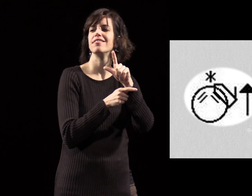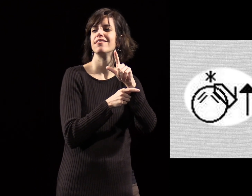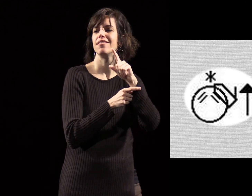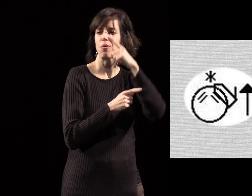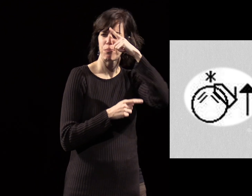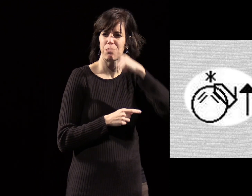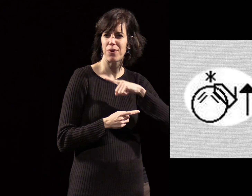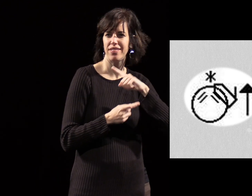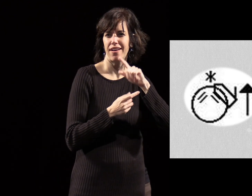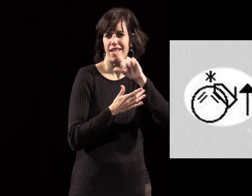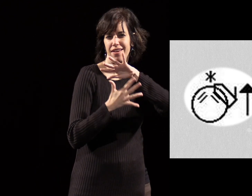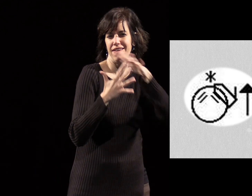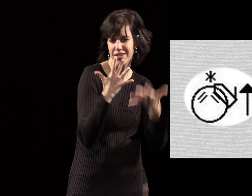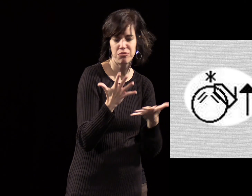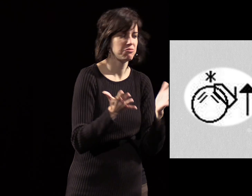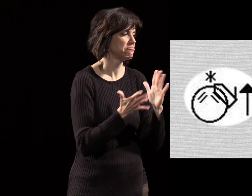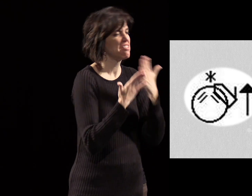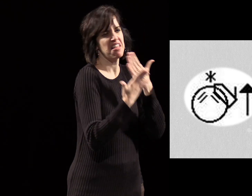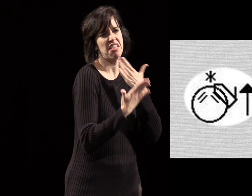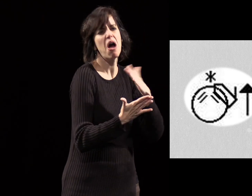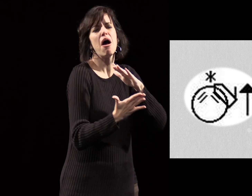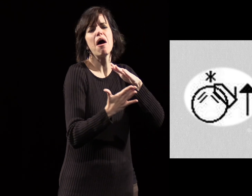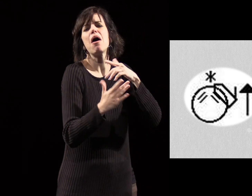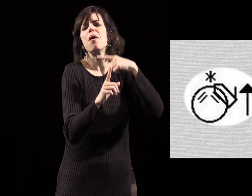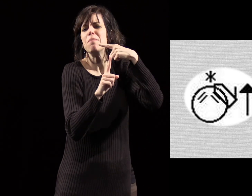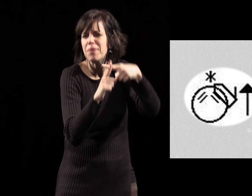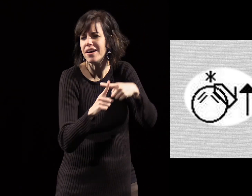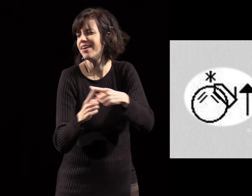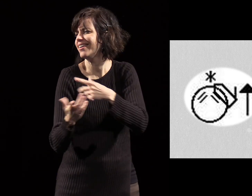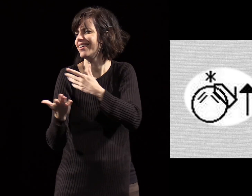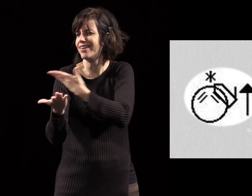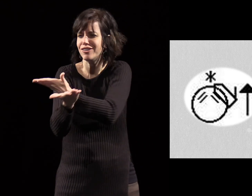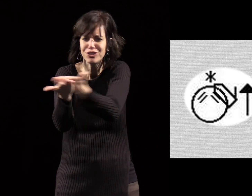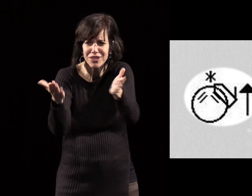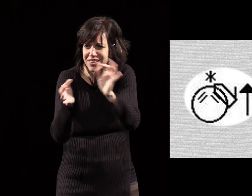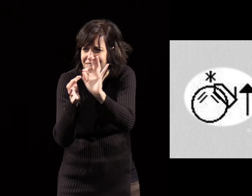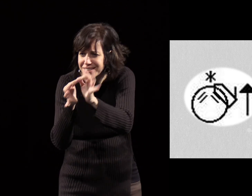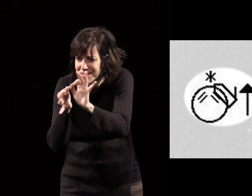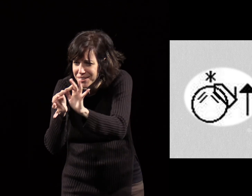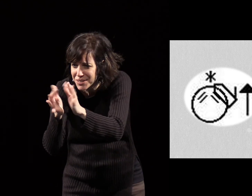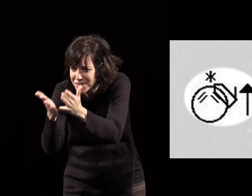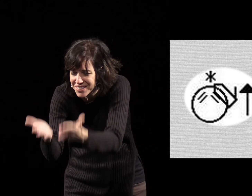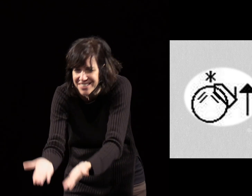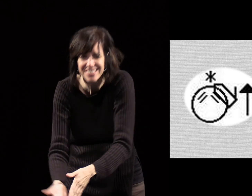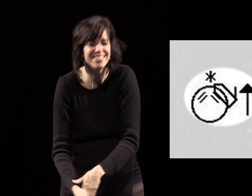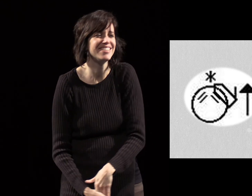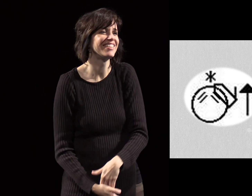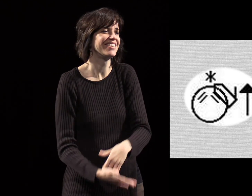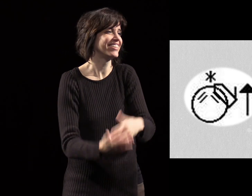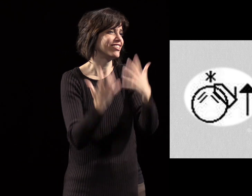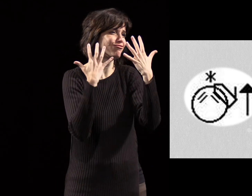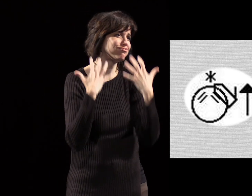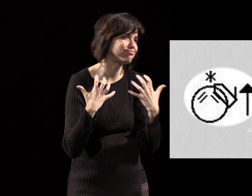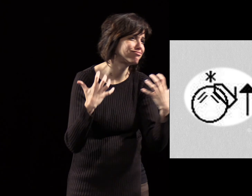for me between ASL and LIBRAS. And I also want to thank all of you, the interpreters, the audience.